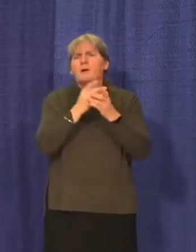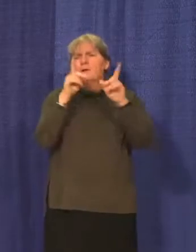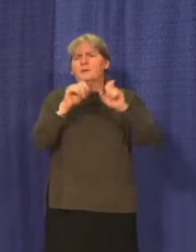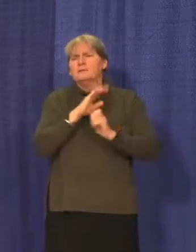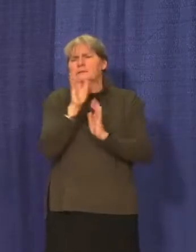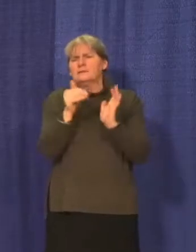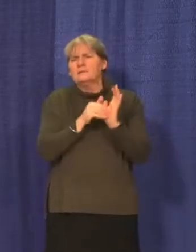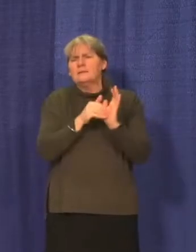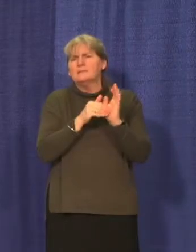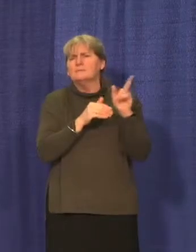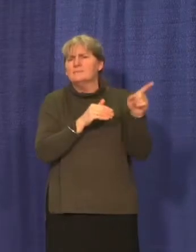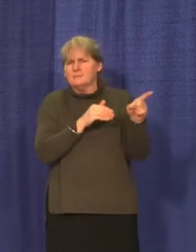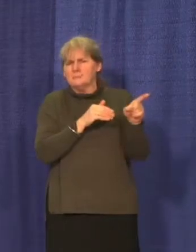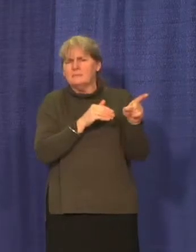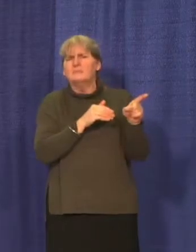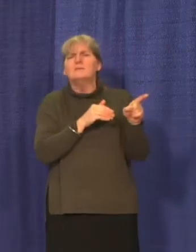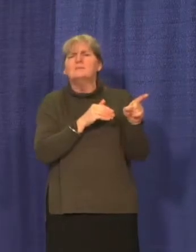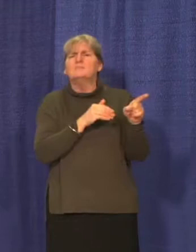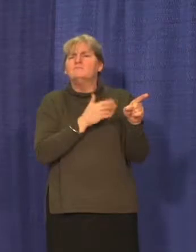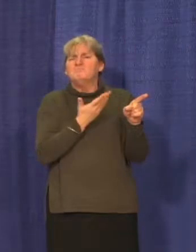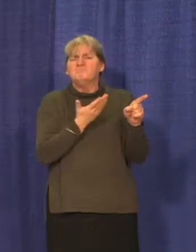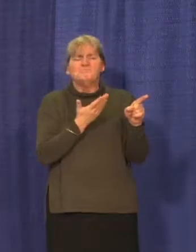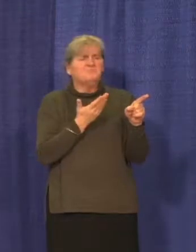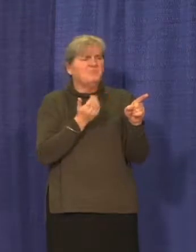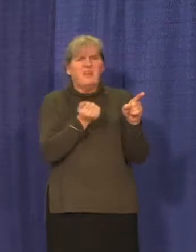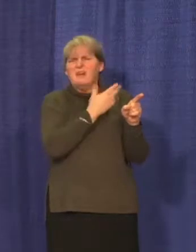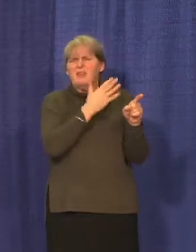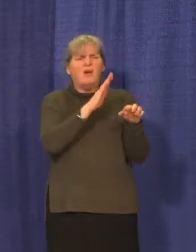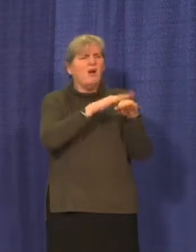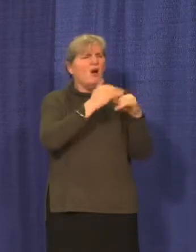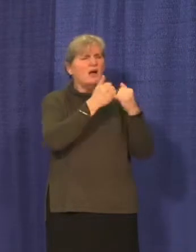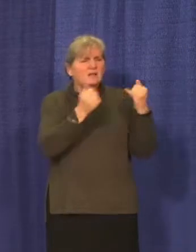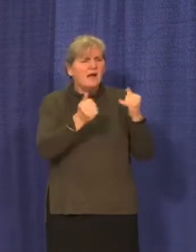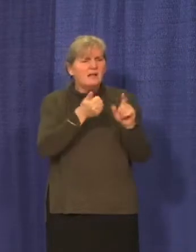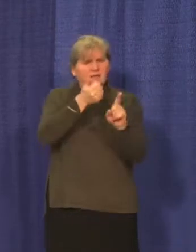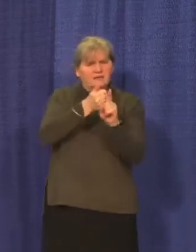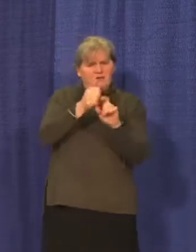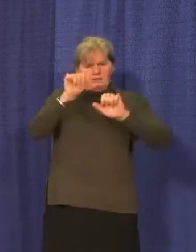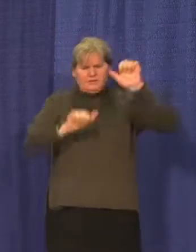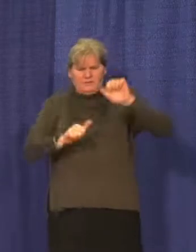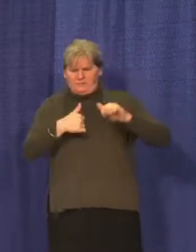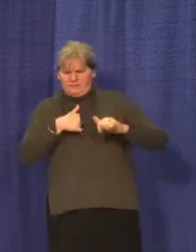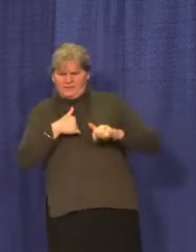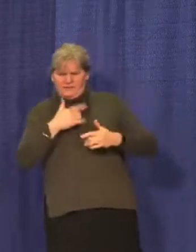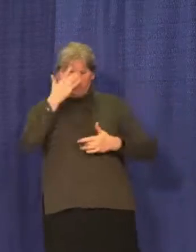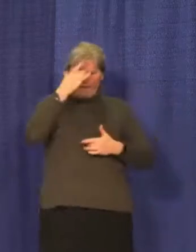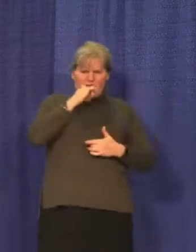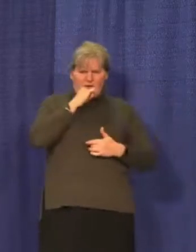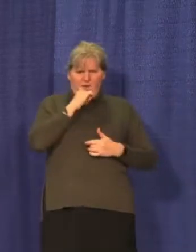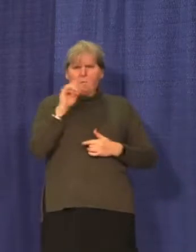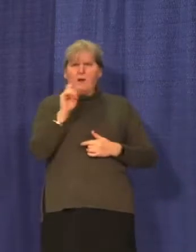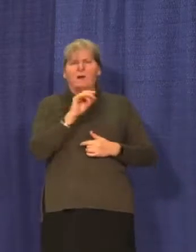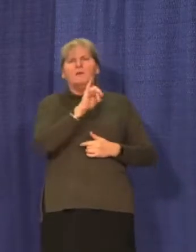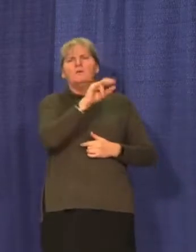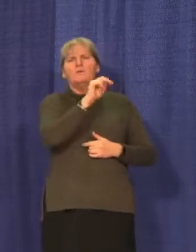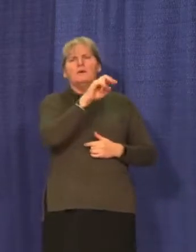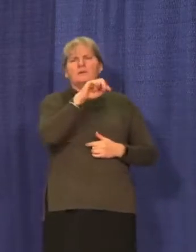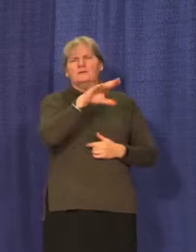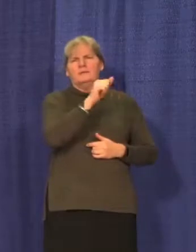about the clinic, the centre, as well as online self-assessment tools that Yukon.ca.